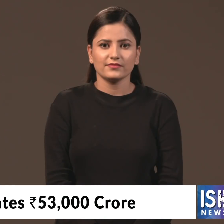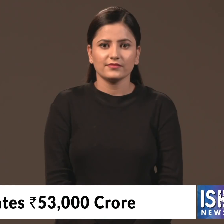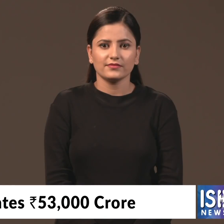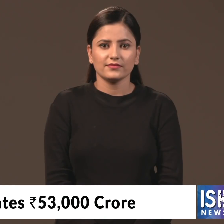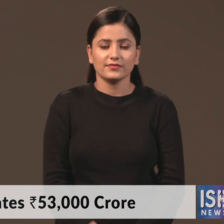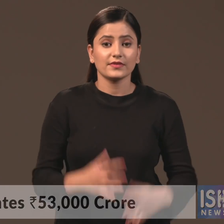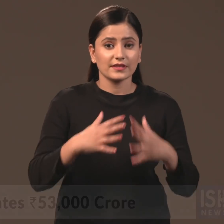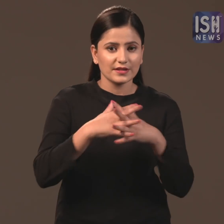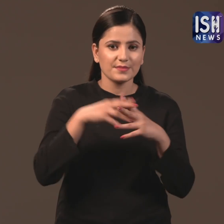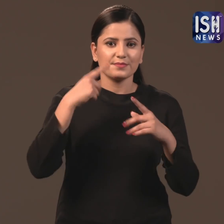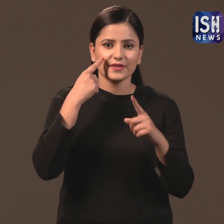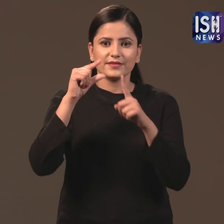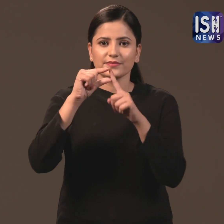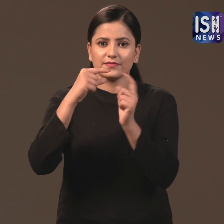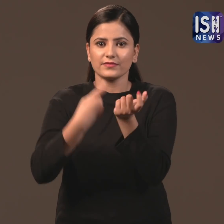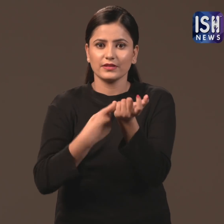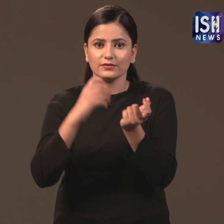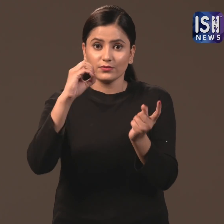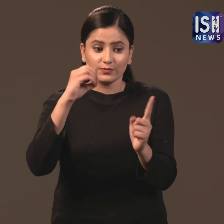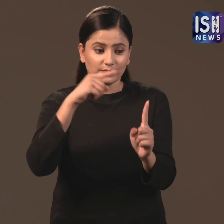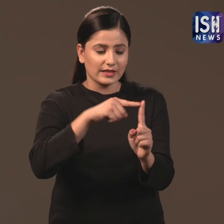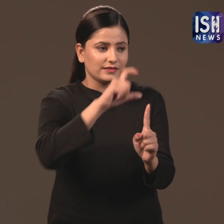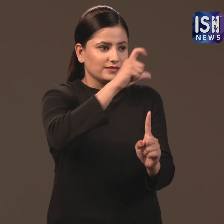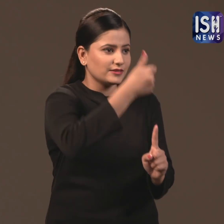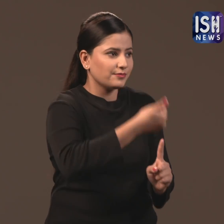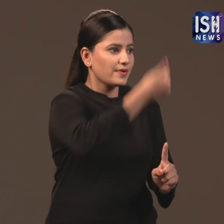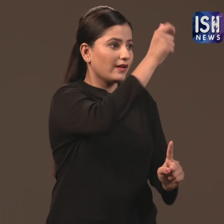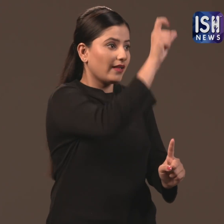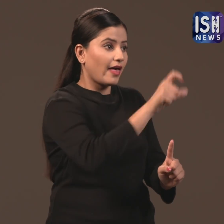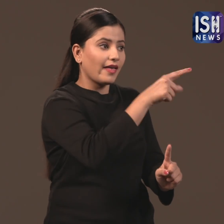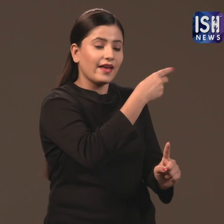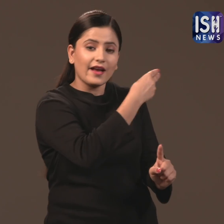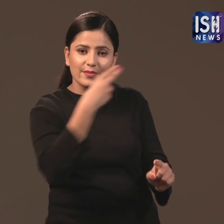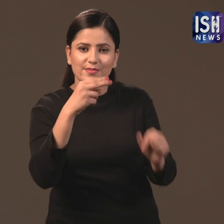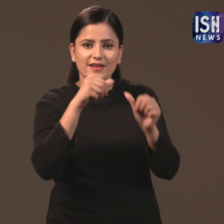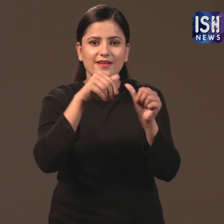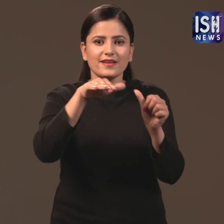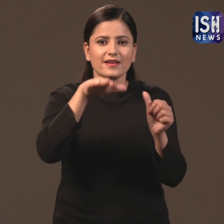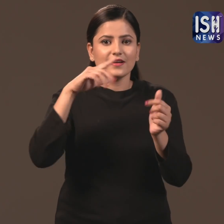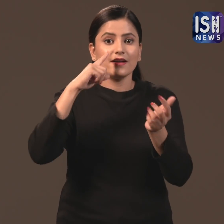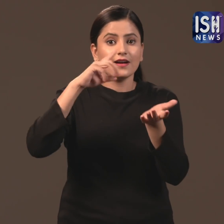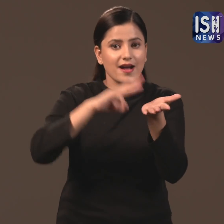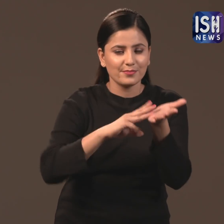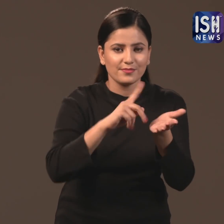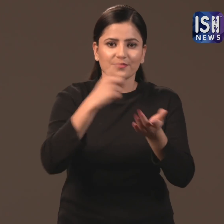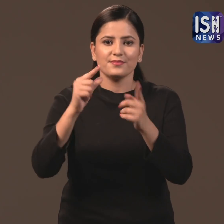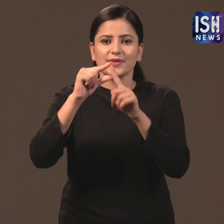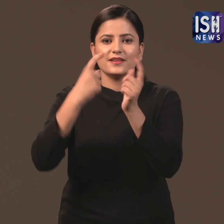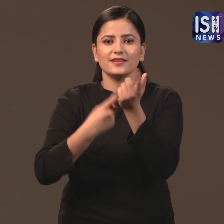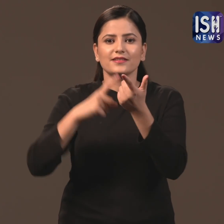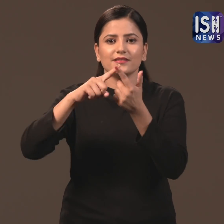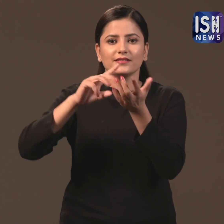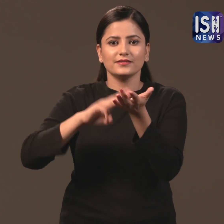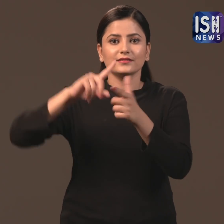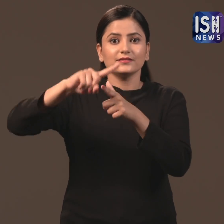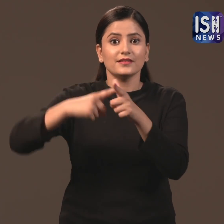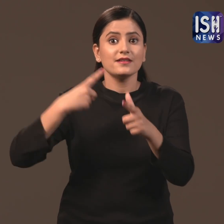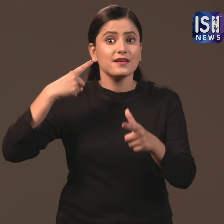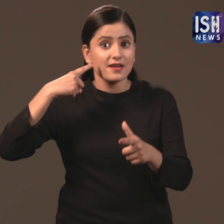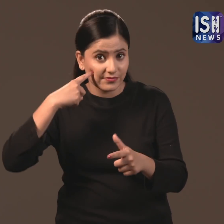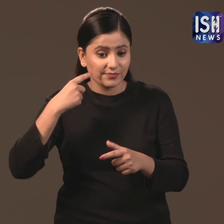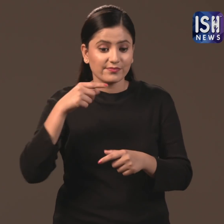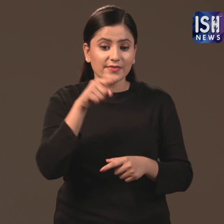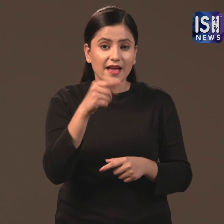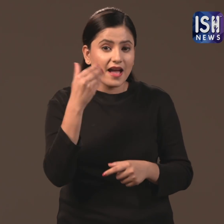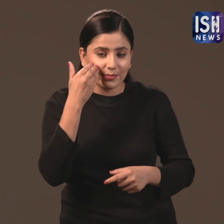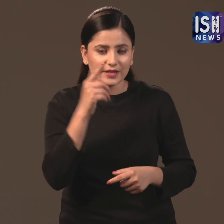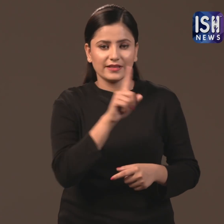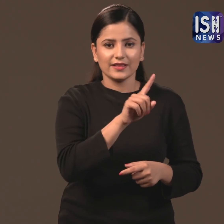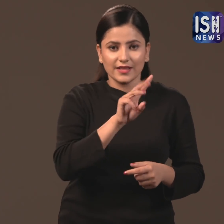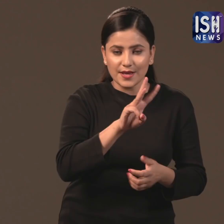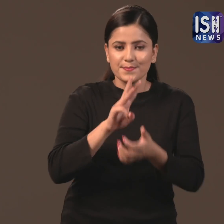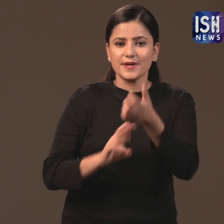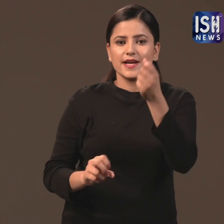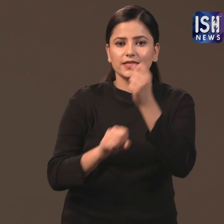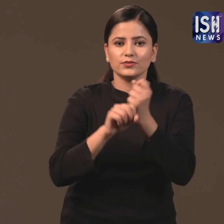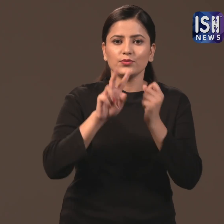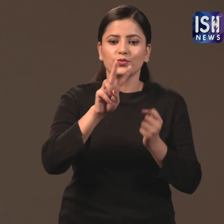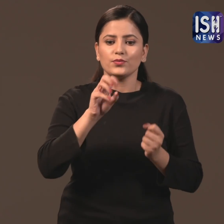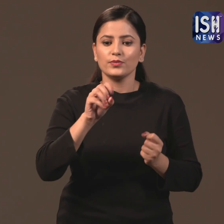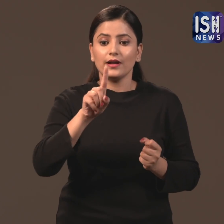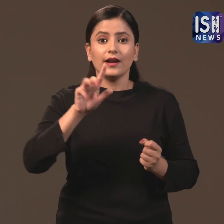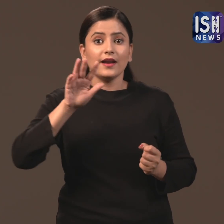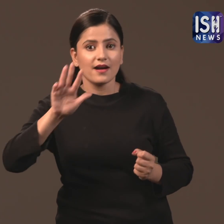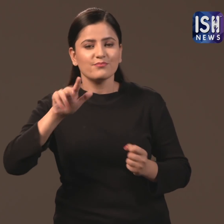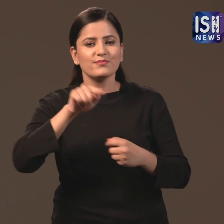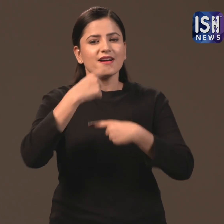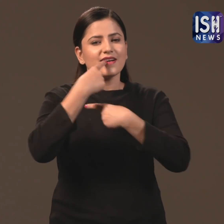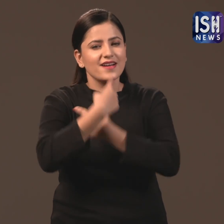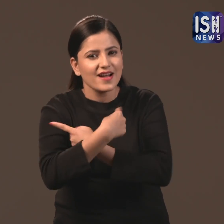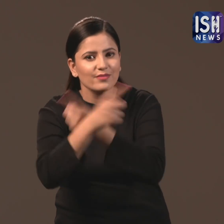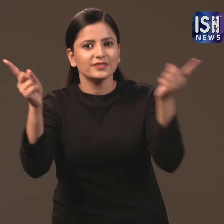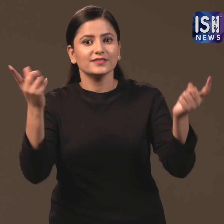Wipro Chairman Azim Premji on 13th March 2019 announced that,